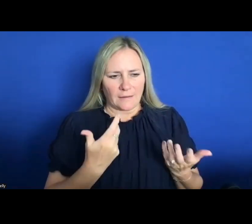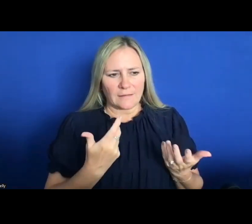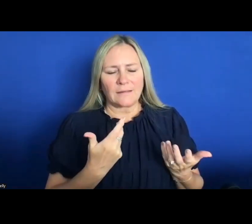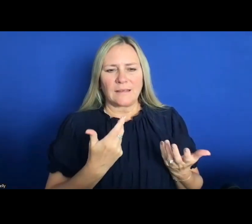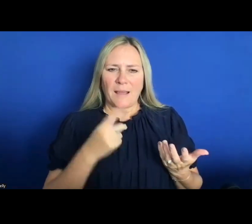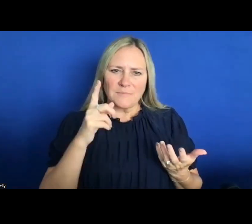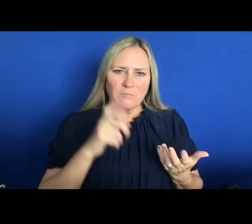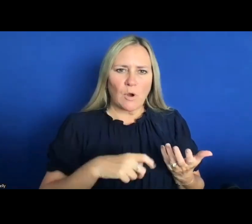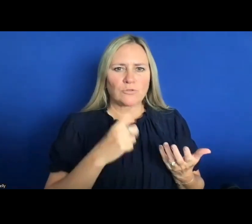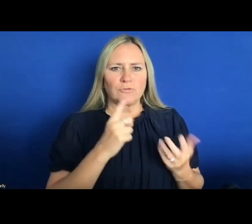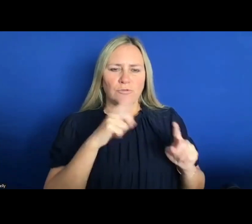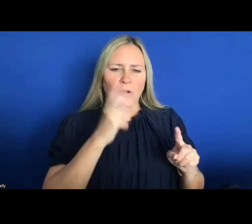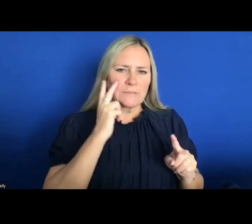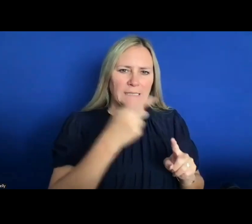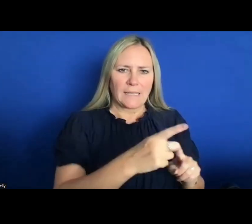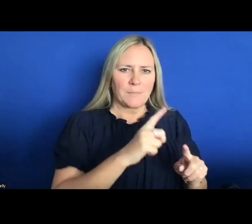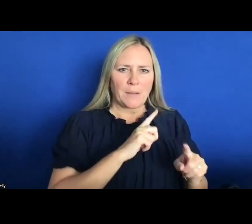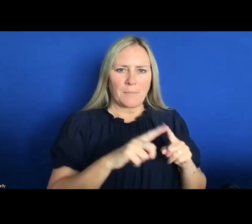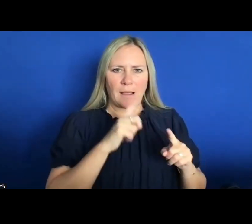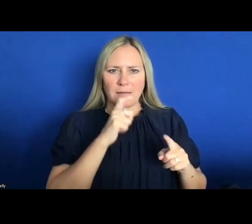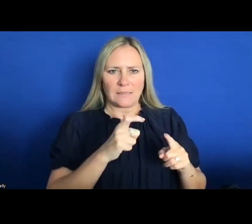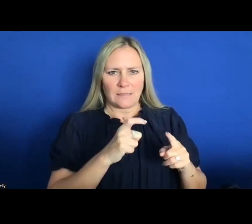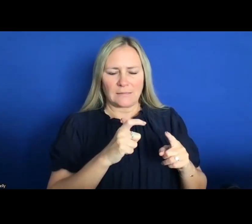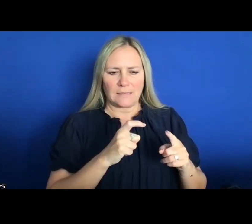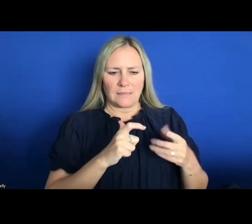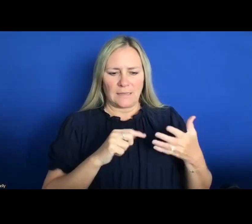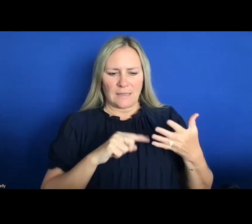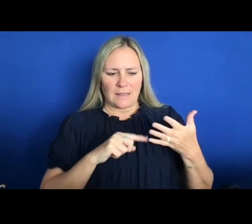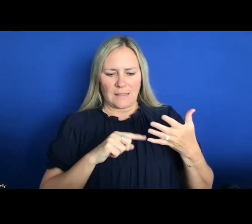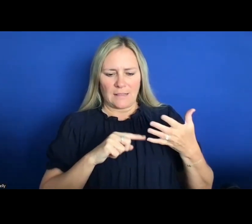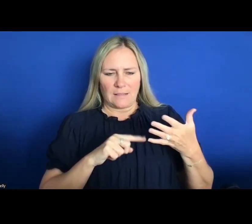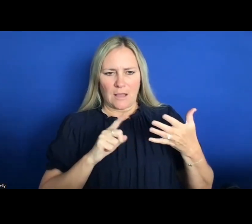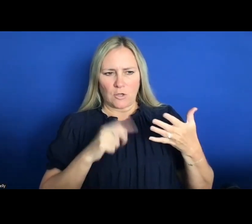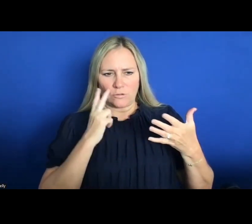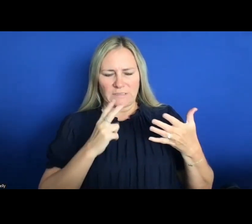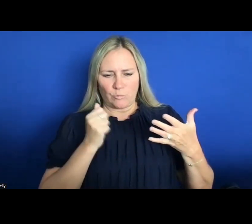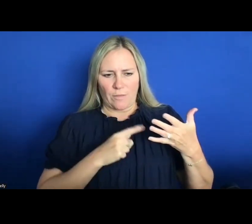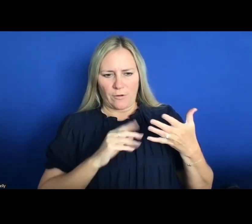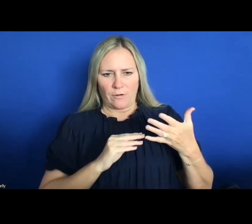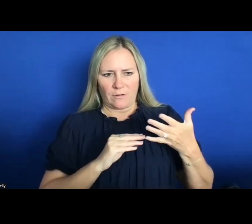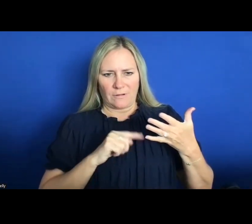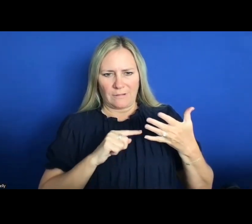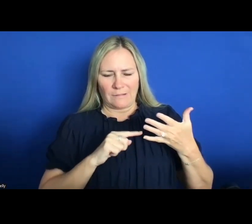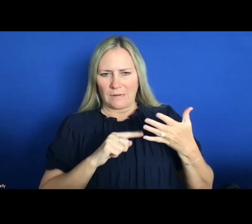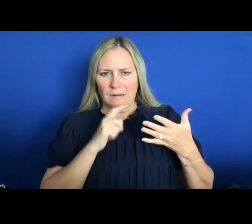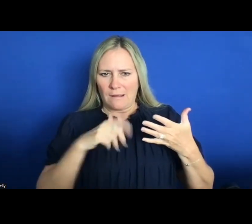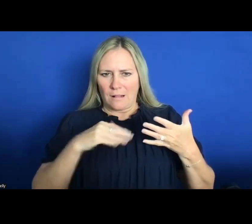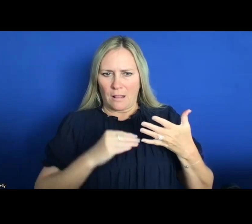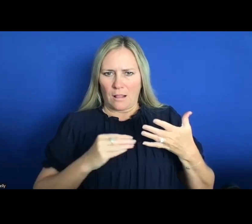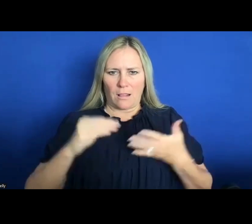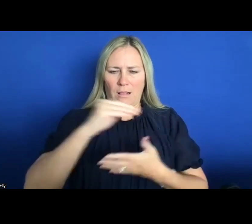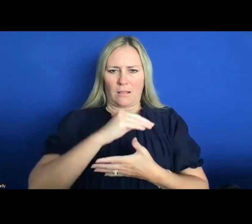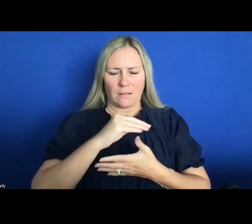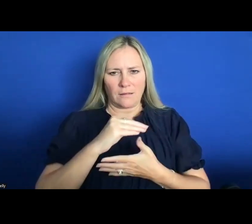of my list and then and the remorse afterward so that there are things that we can do if we